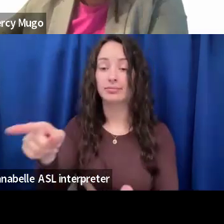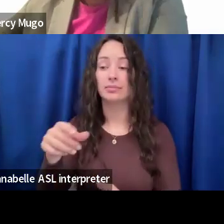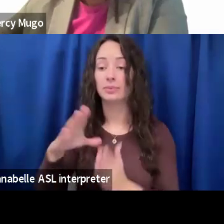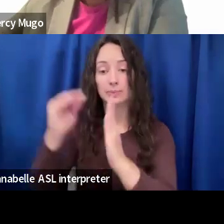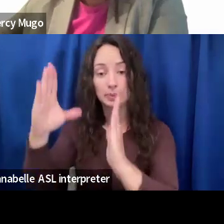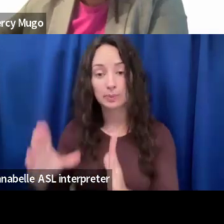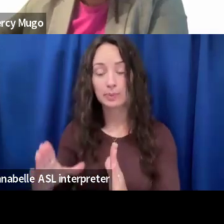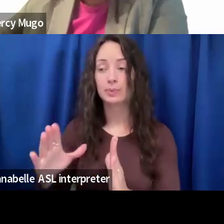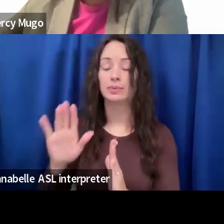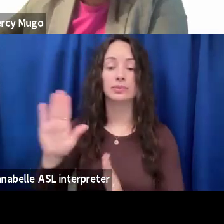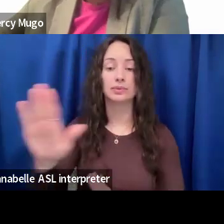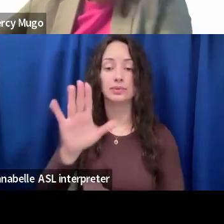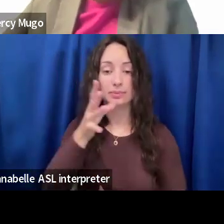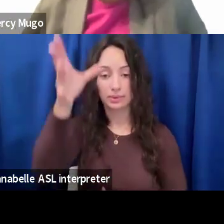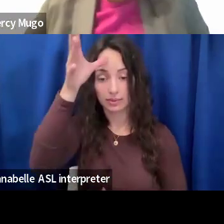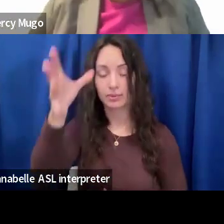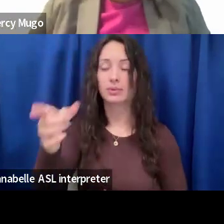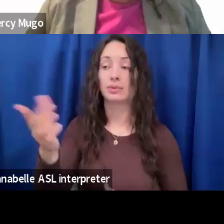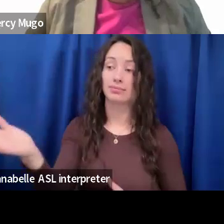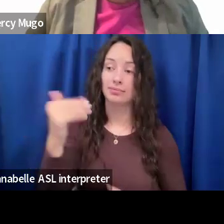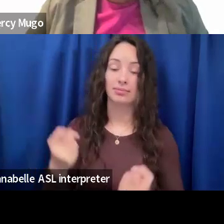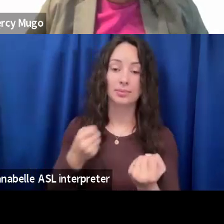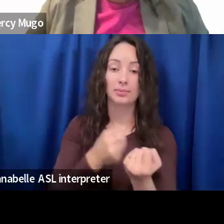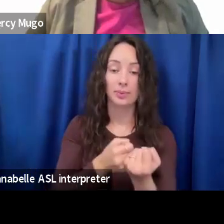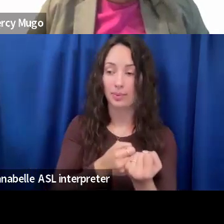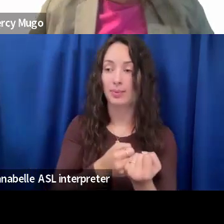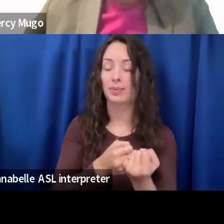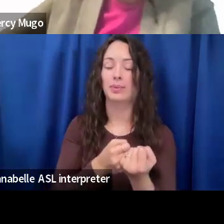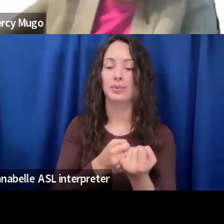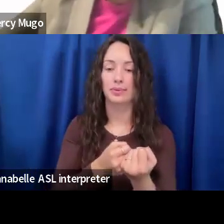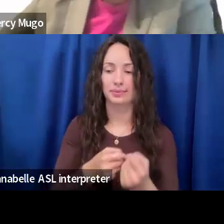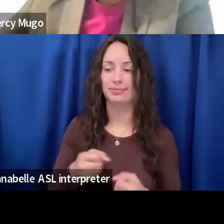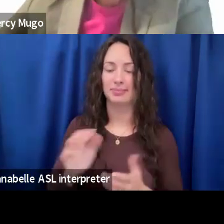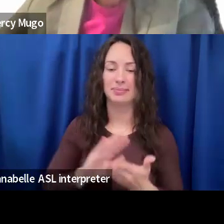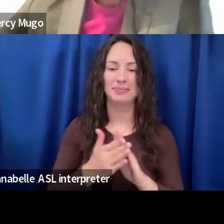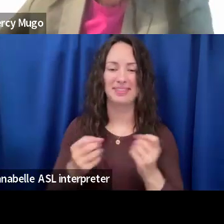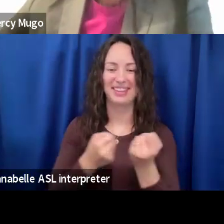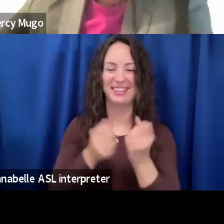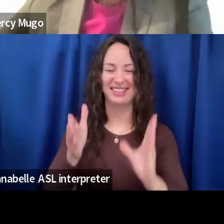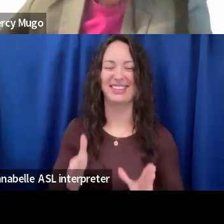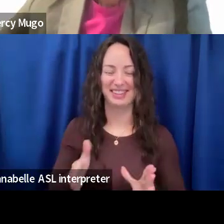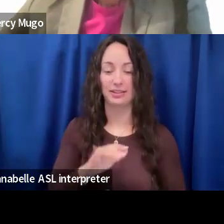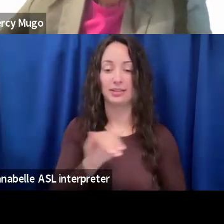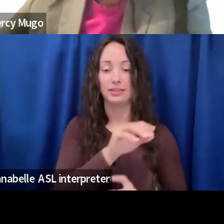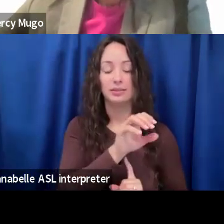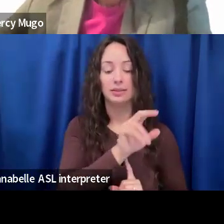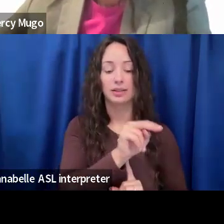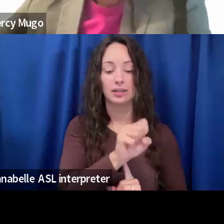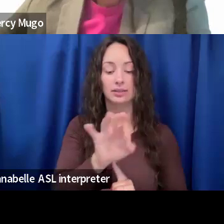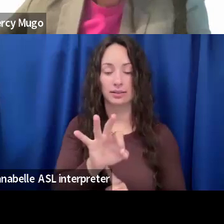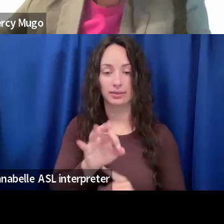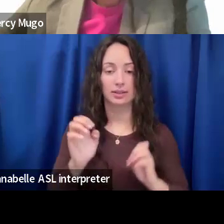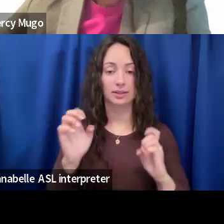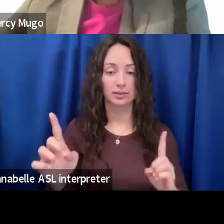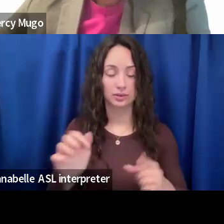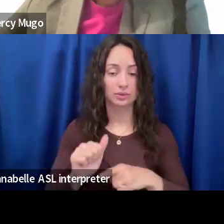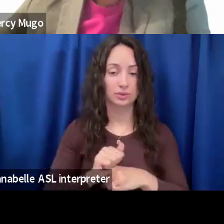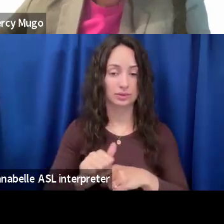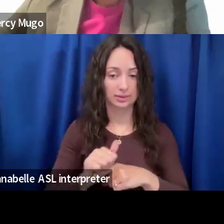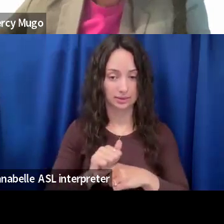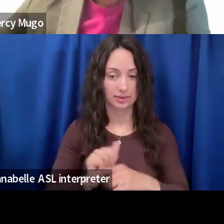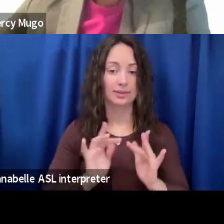as support for STEM advocates, and we also use the NSF education and training application website.